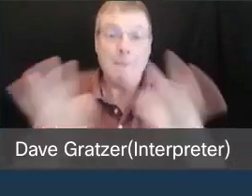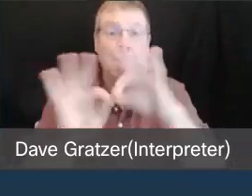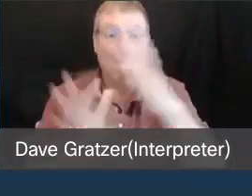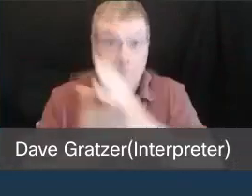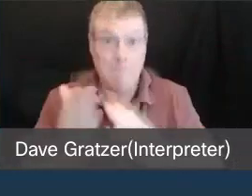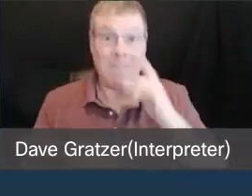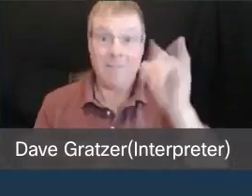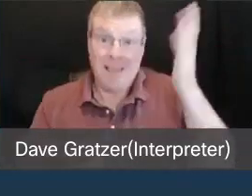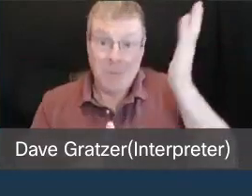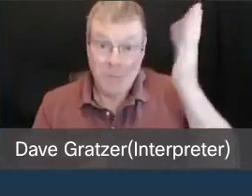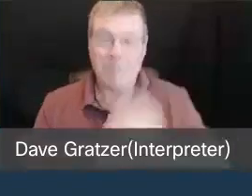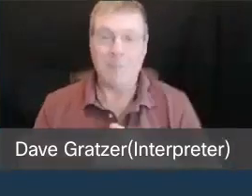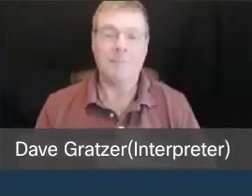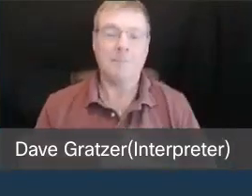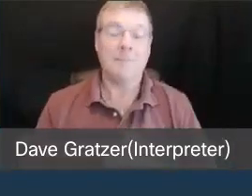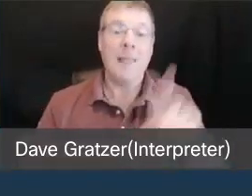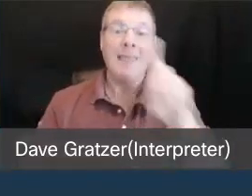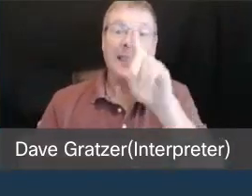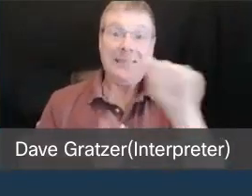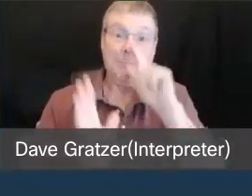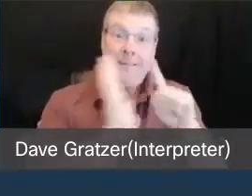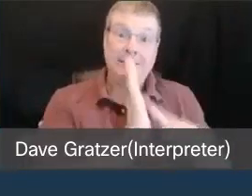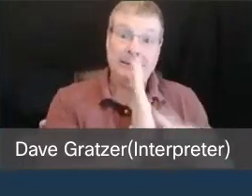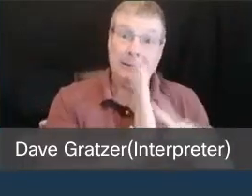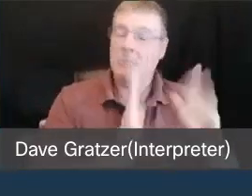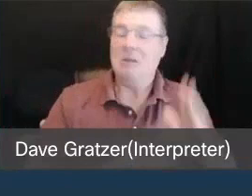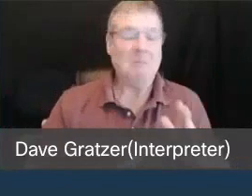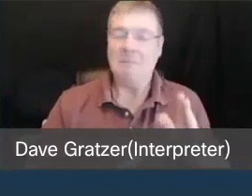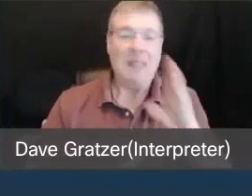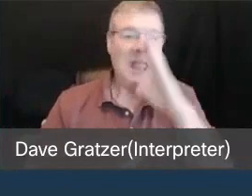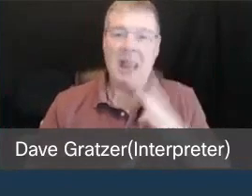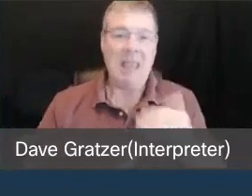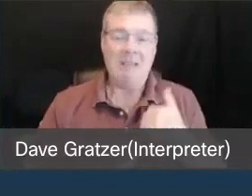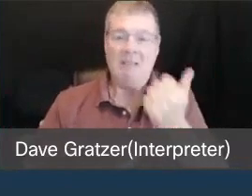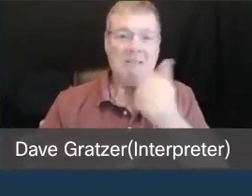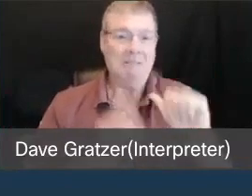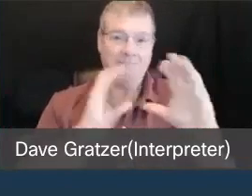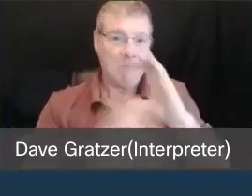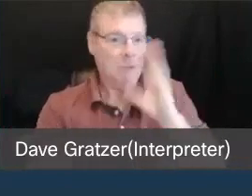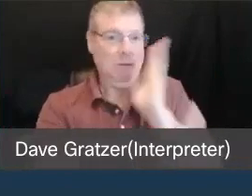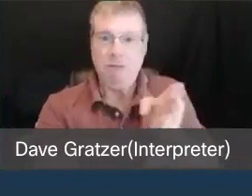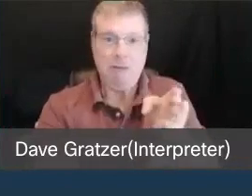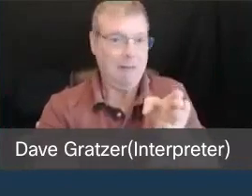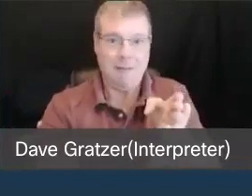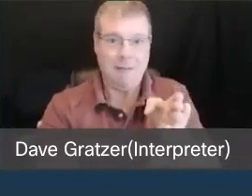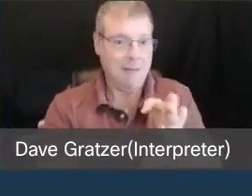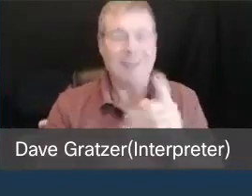the examiner most likely will never have any direct communication with the applicant, especially with considerations to the claim.